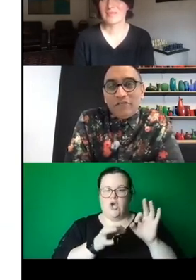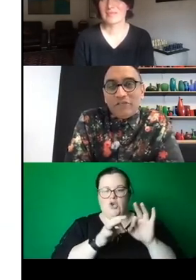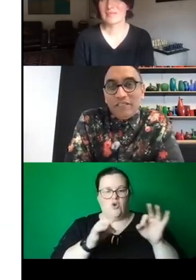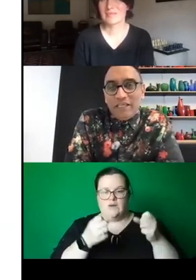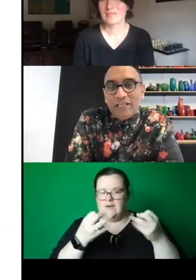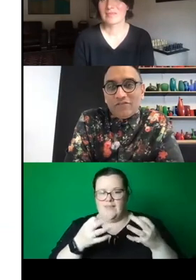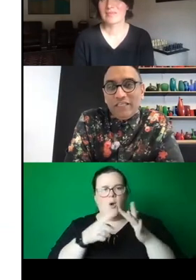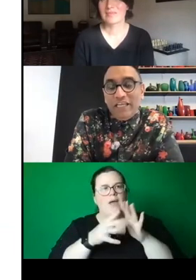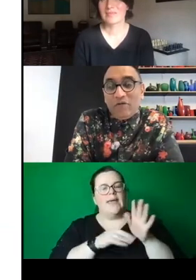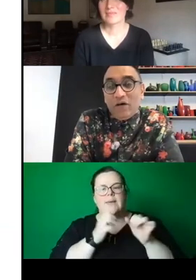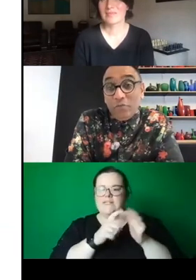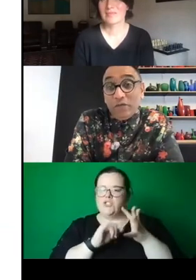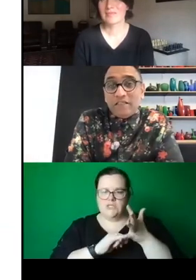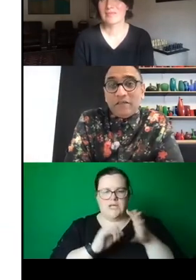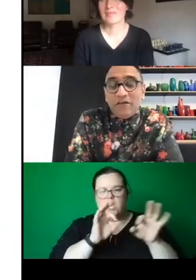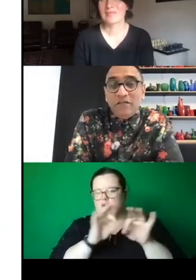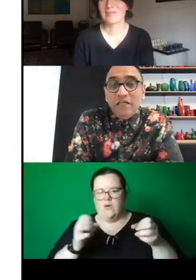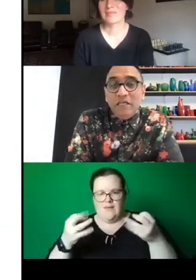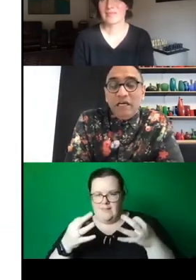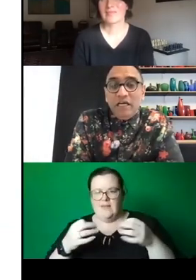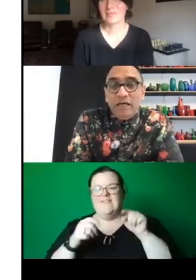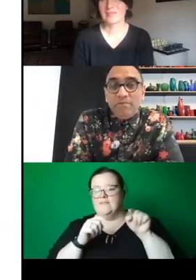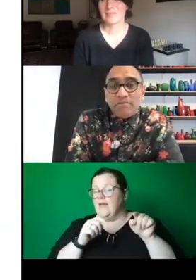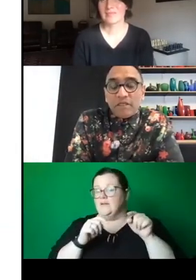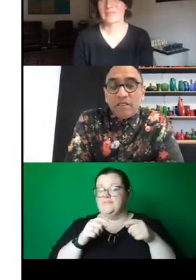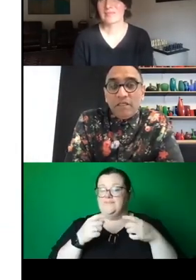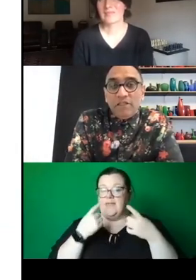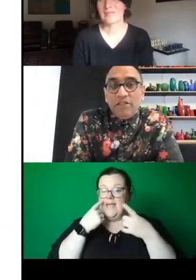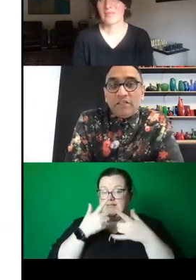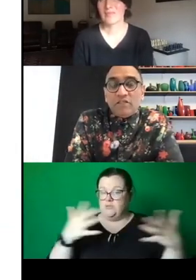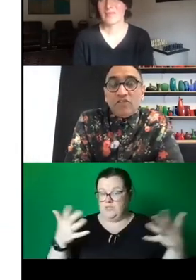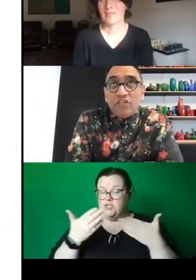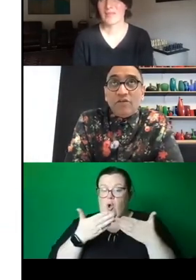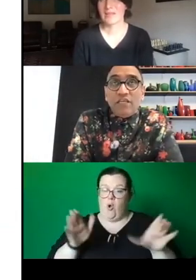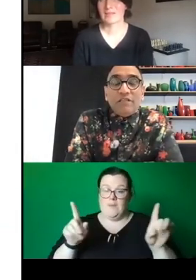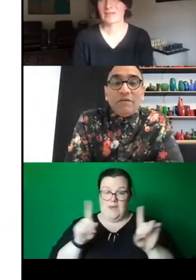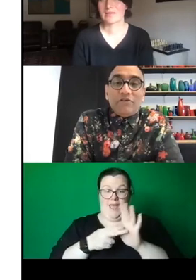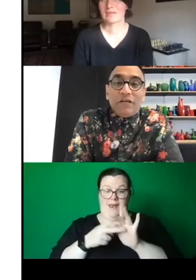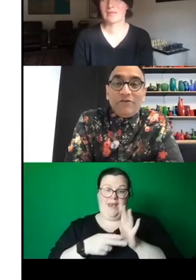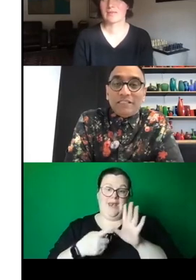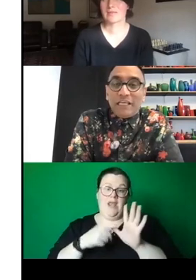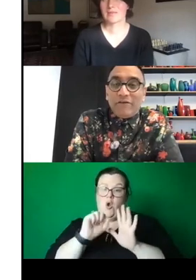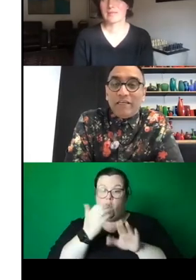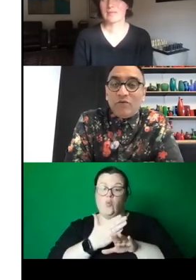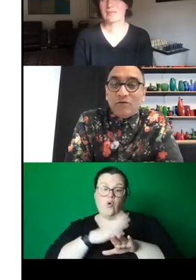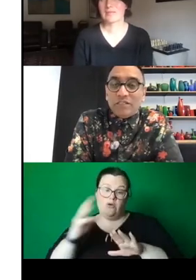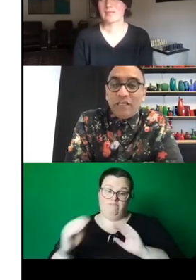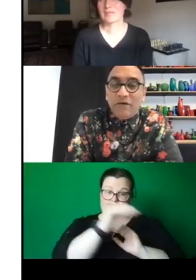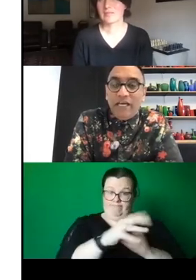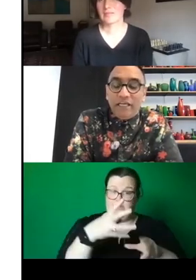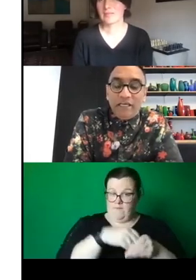is actually now open it's on um it's on show here at the margaret lawrence gallery and also at um